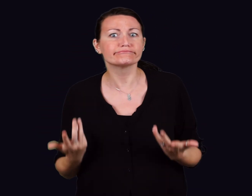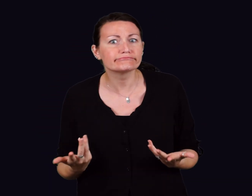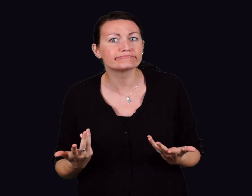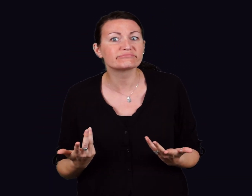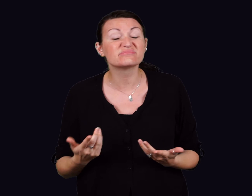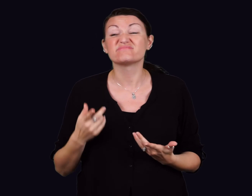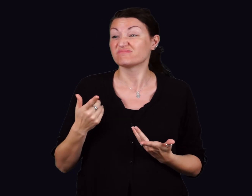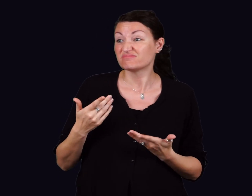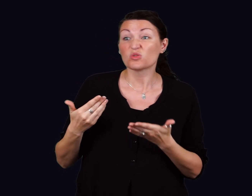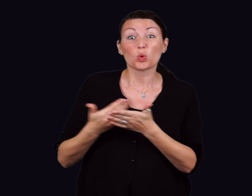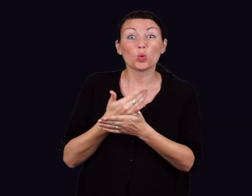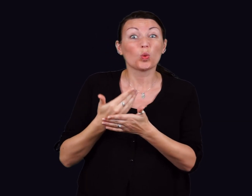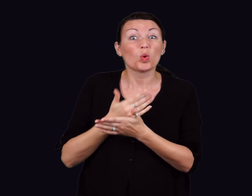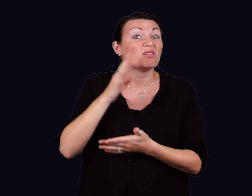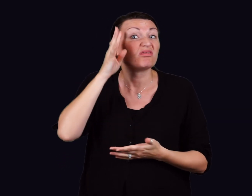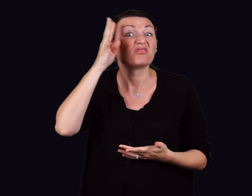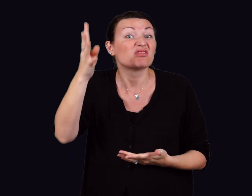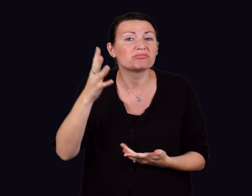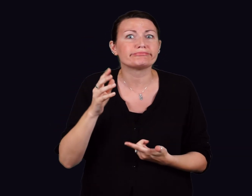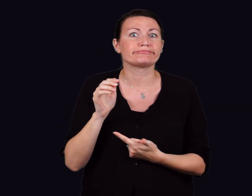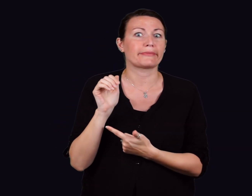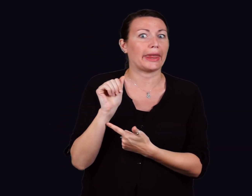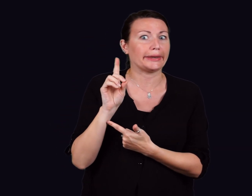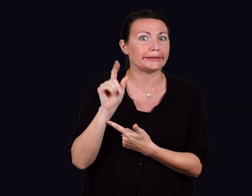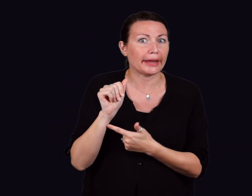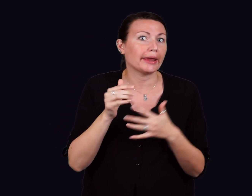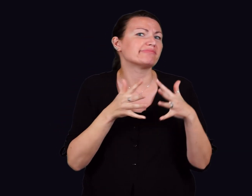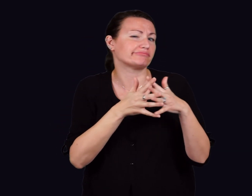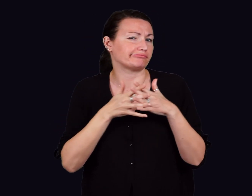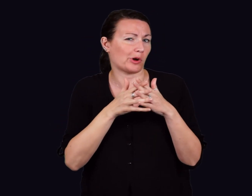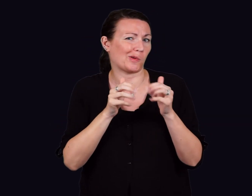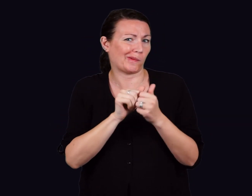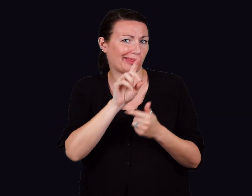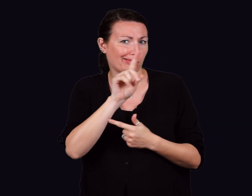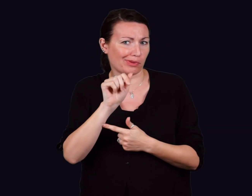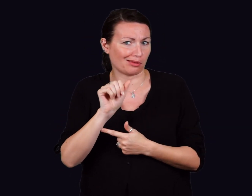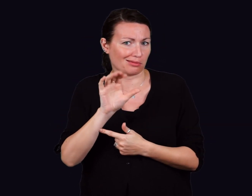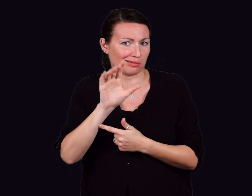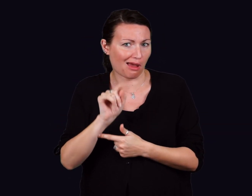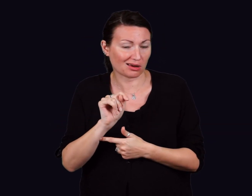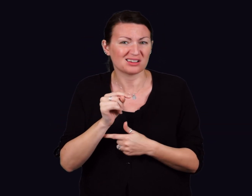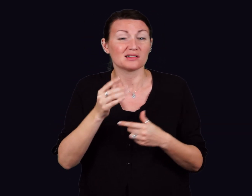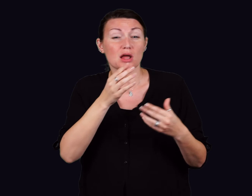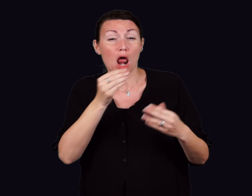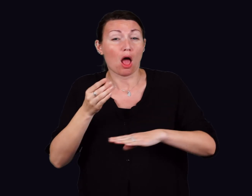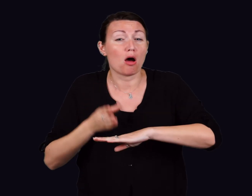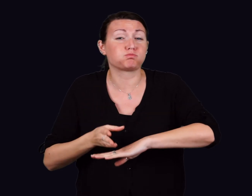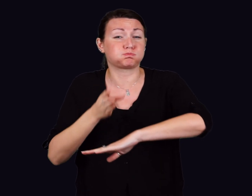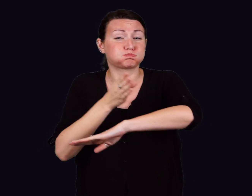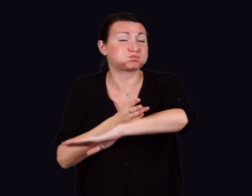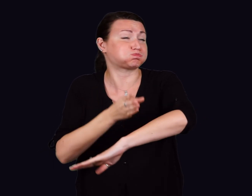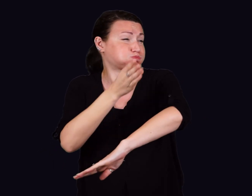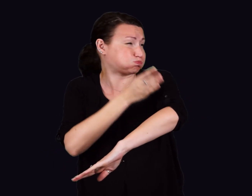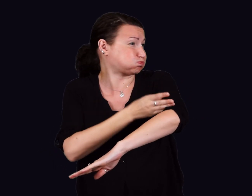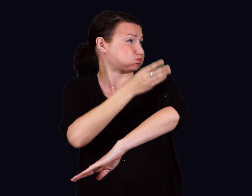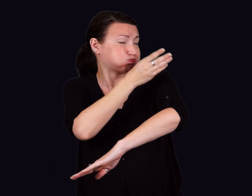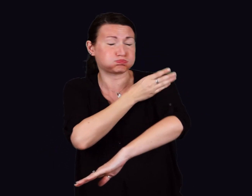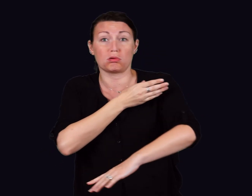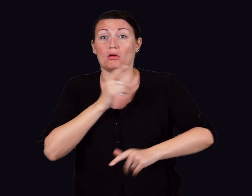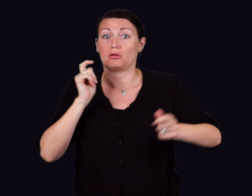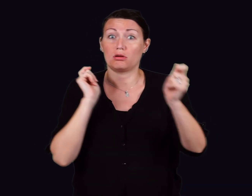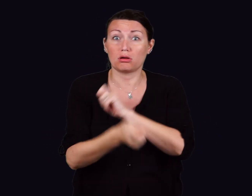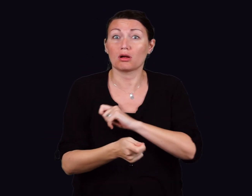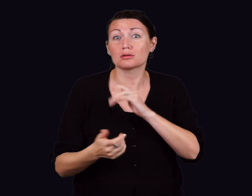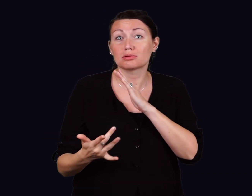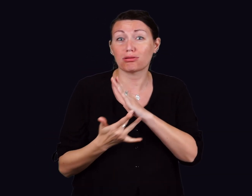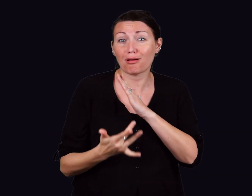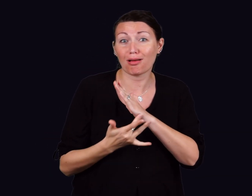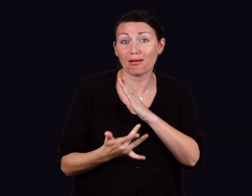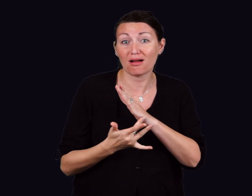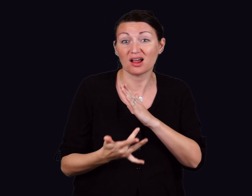with the adoption of the Americans with Disabilities Act and huge advancements in technology.